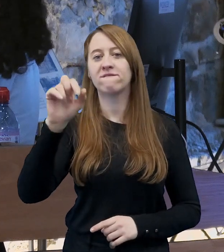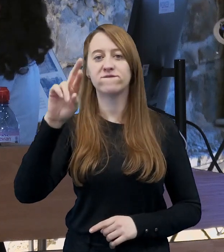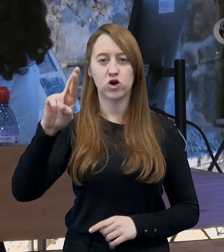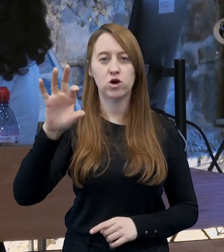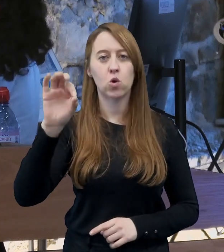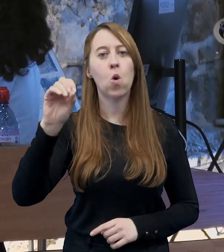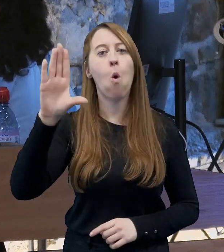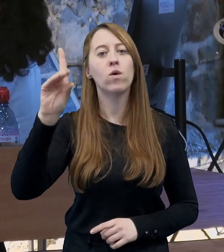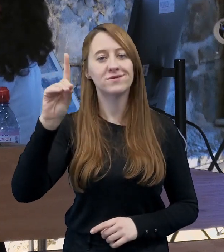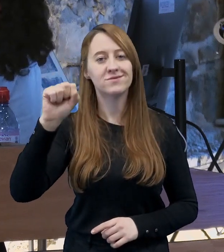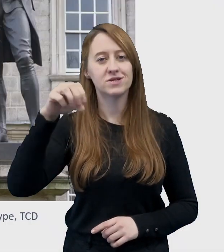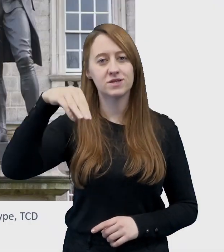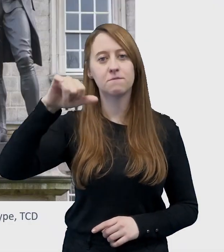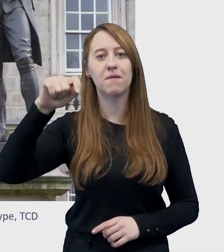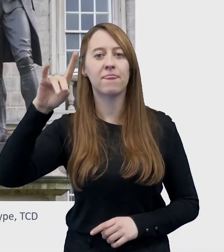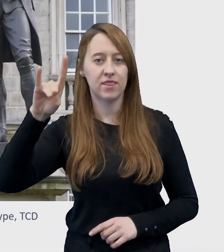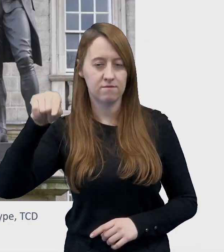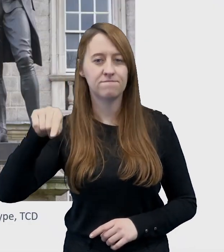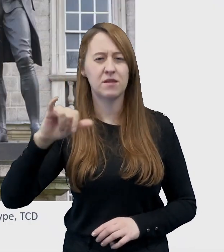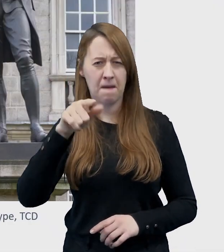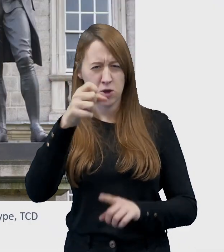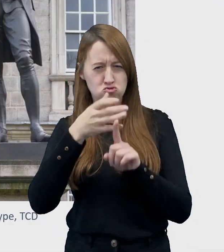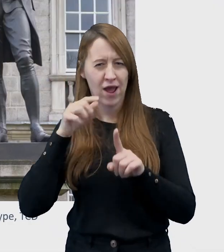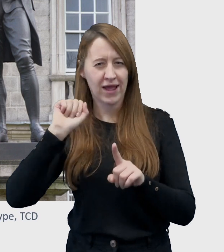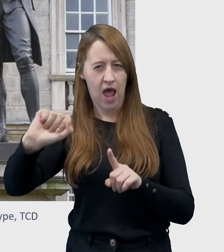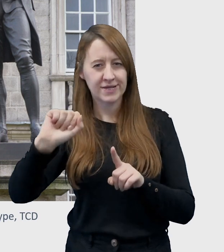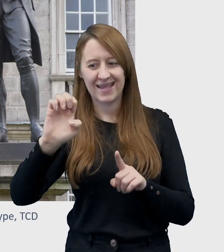Most of you will recognise the electrotype outside TCD on College Green.